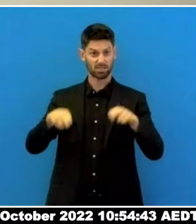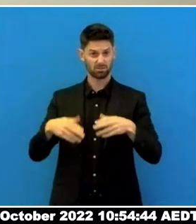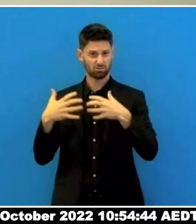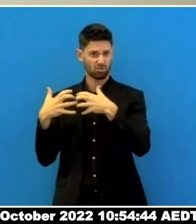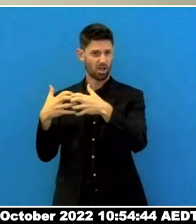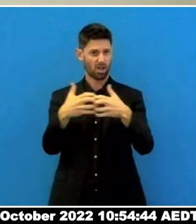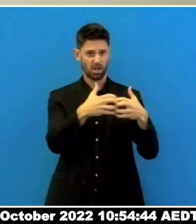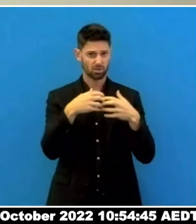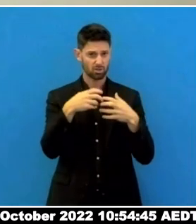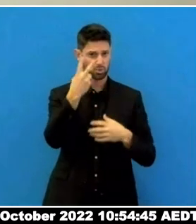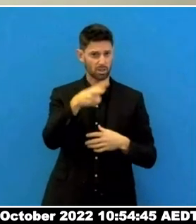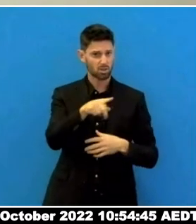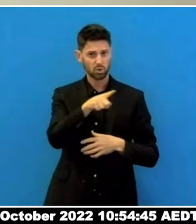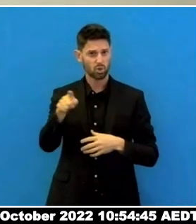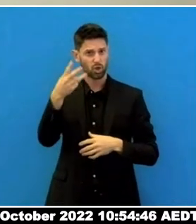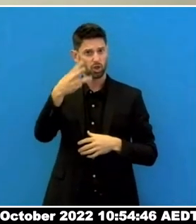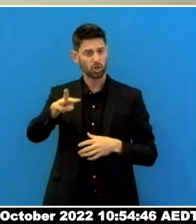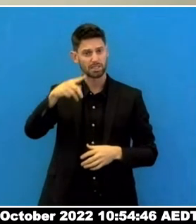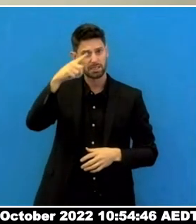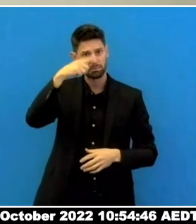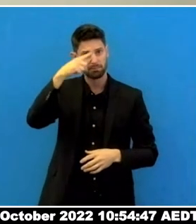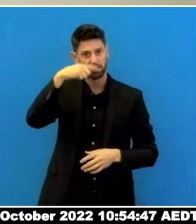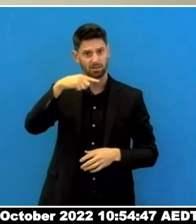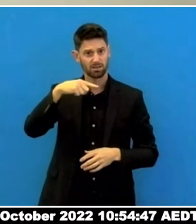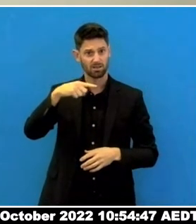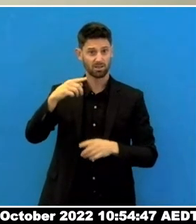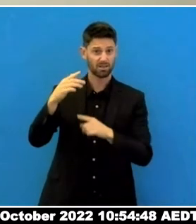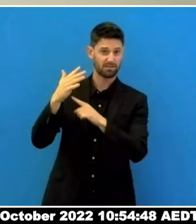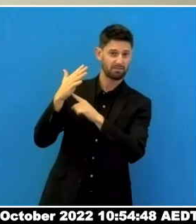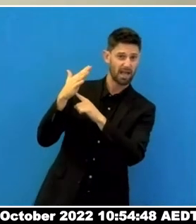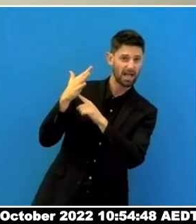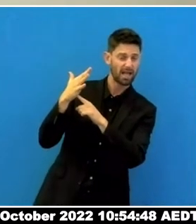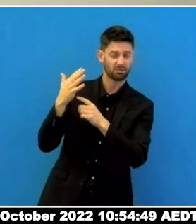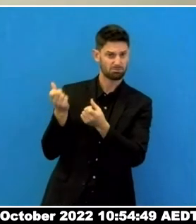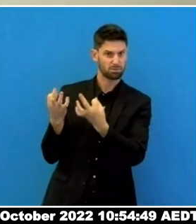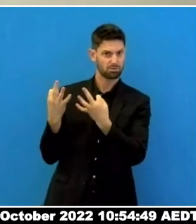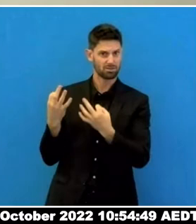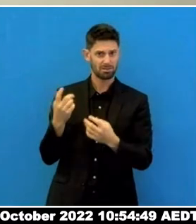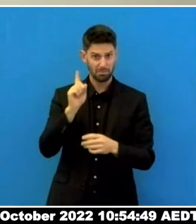I had a small bed and no fan, despite the heat and humidity in Nauru.